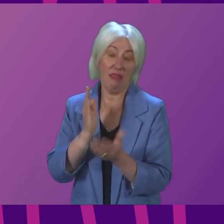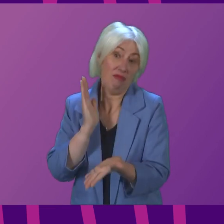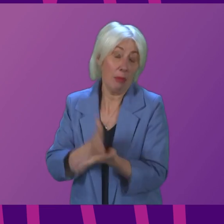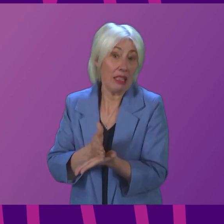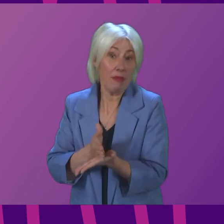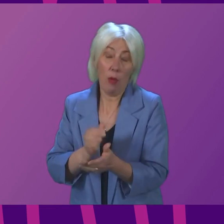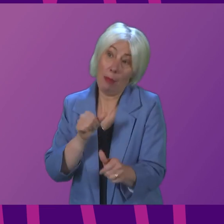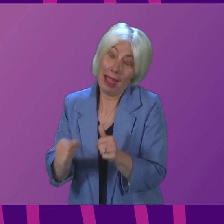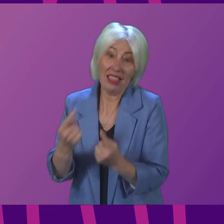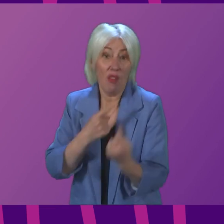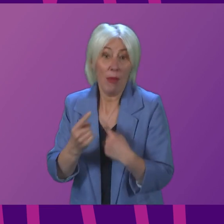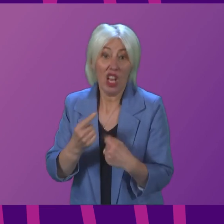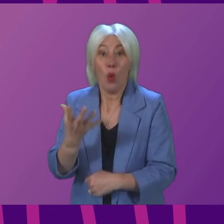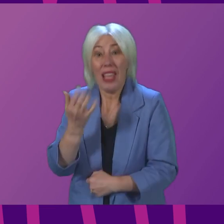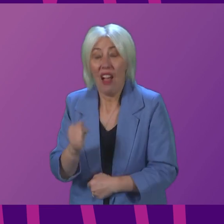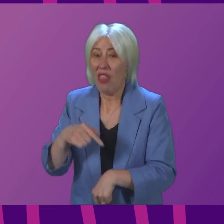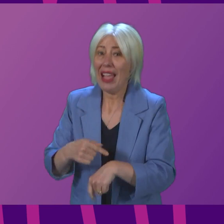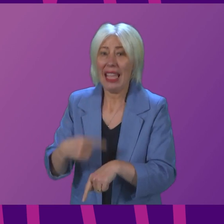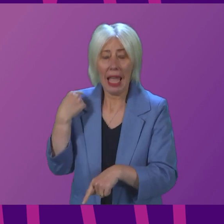basis of the best information we had at the time.